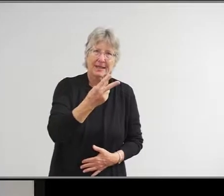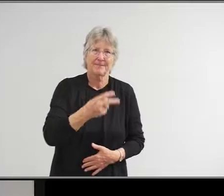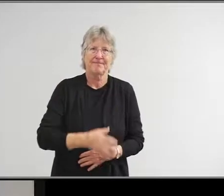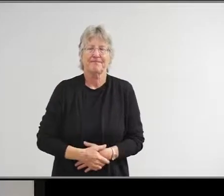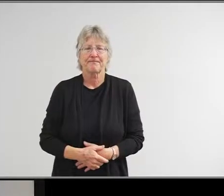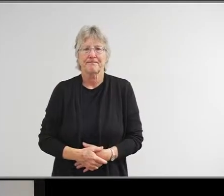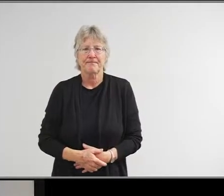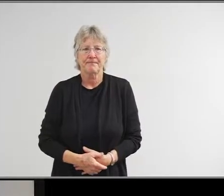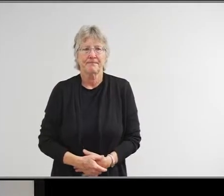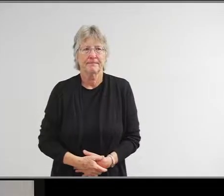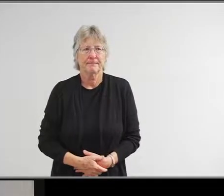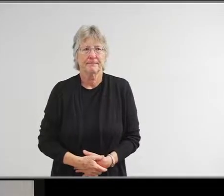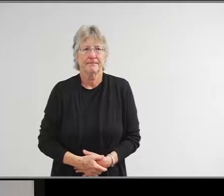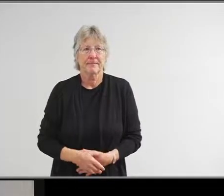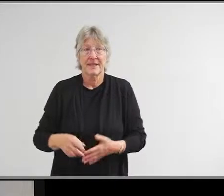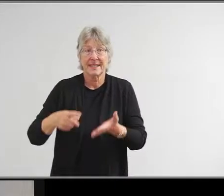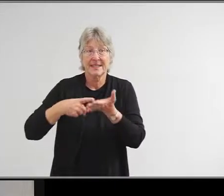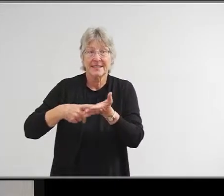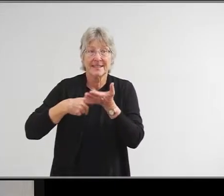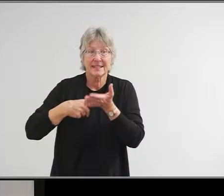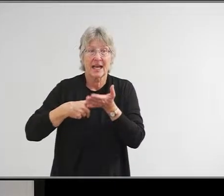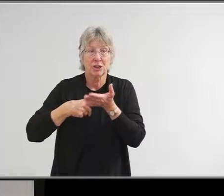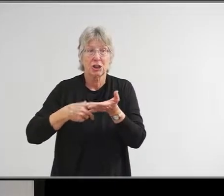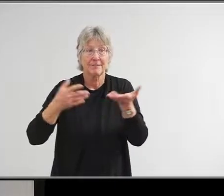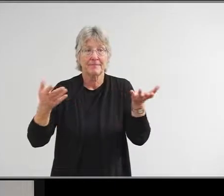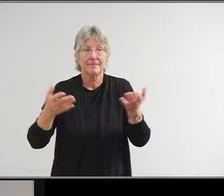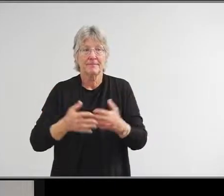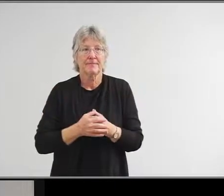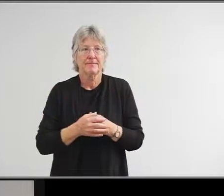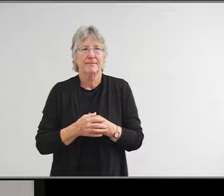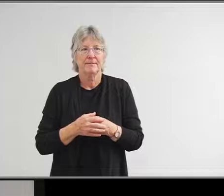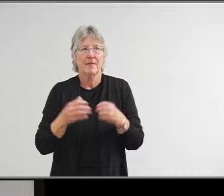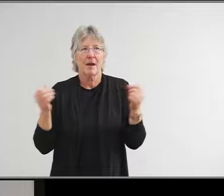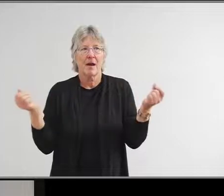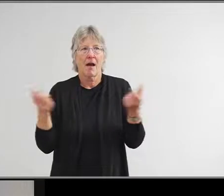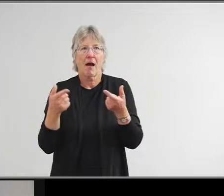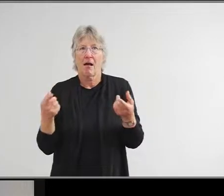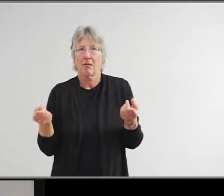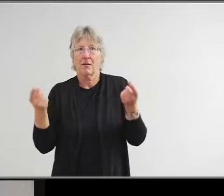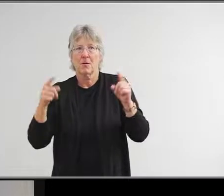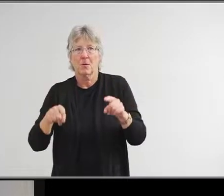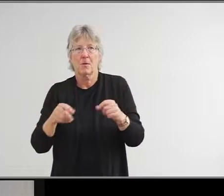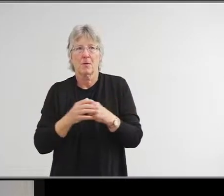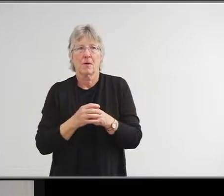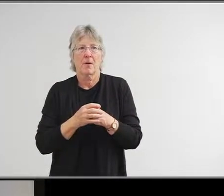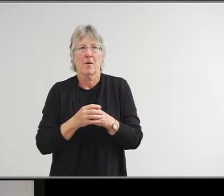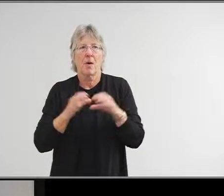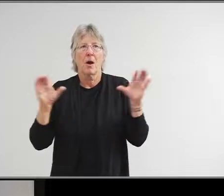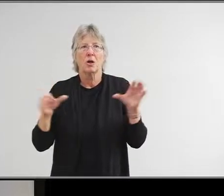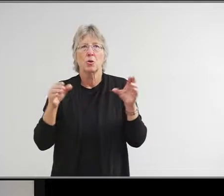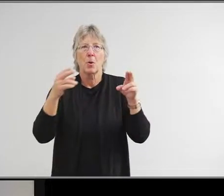Okay. Discussion, all in favor and we will do this by roll call vote.